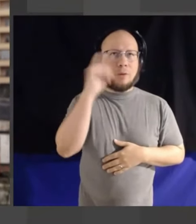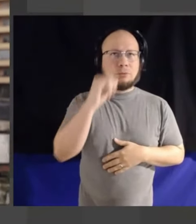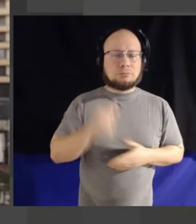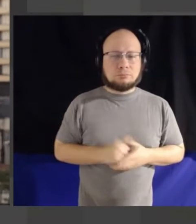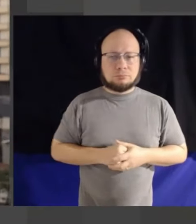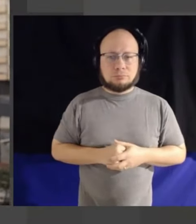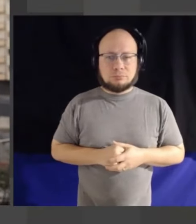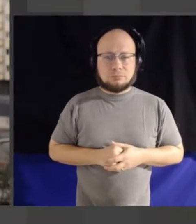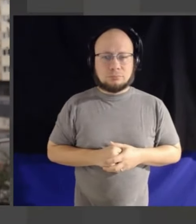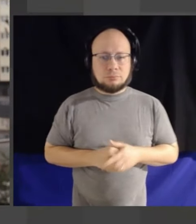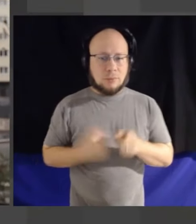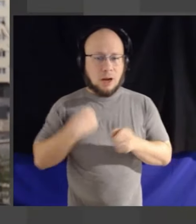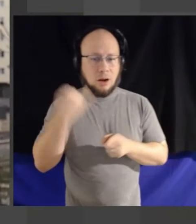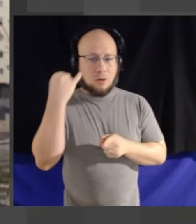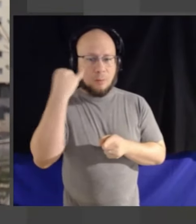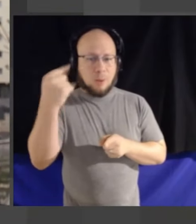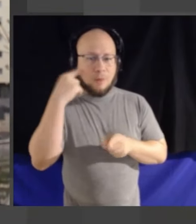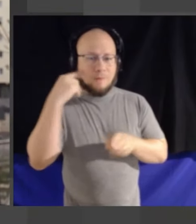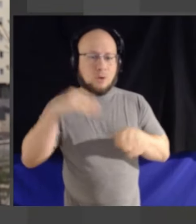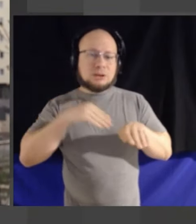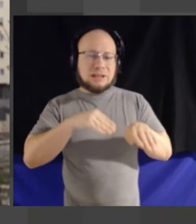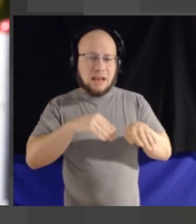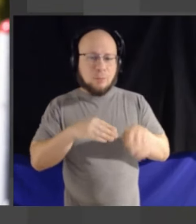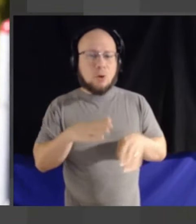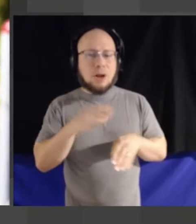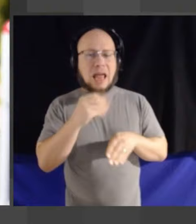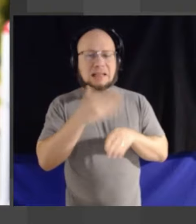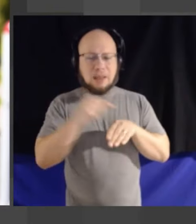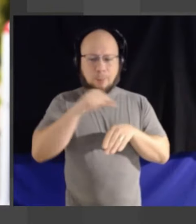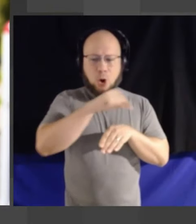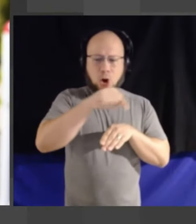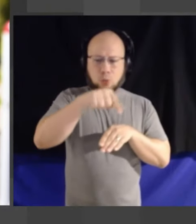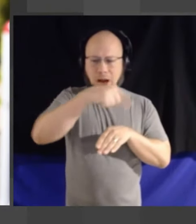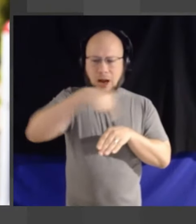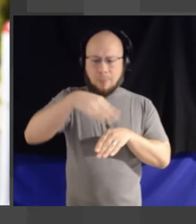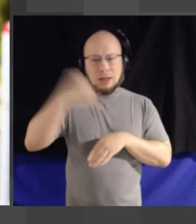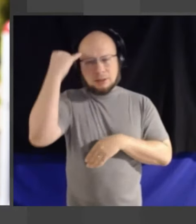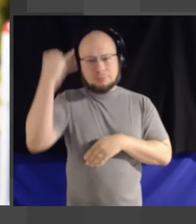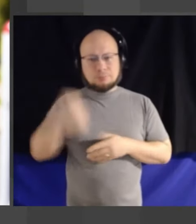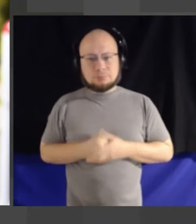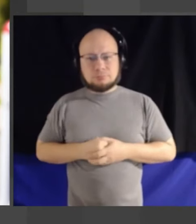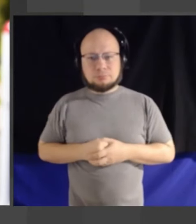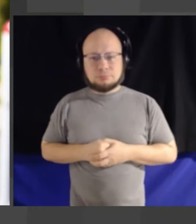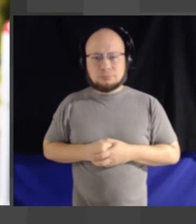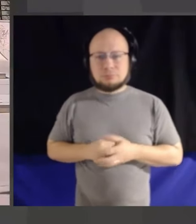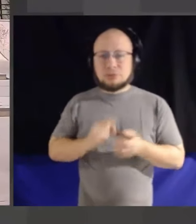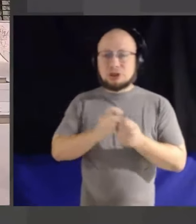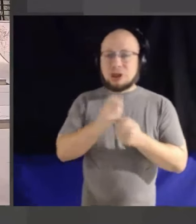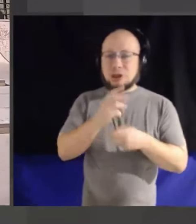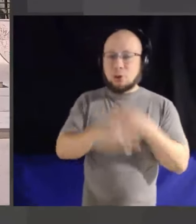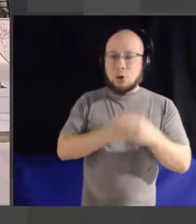NEVER FORGET. I CAME UP WITH THE SKATE PARK IDEA AND SOME TREES SURROUNDING THE PARK.